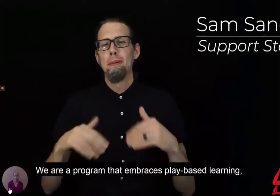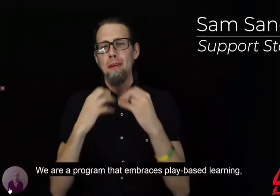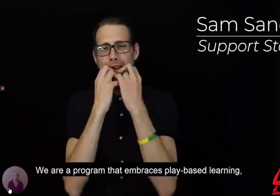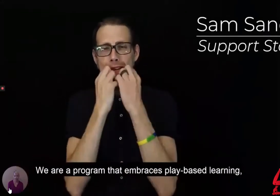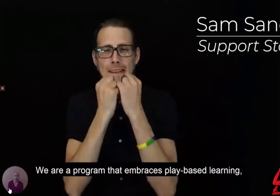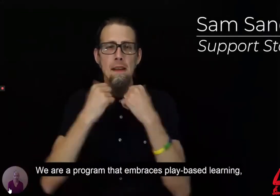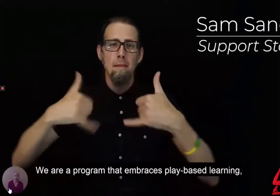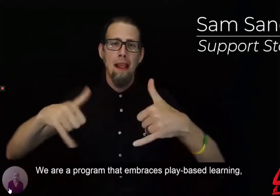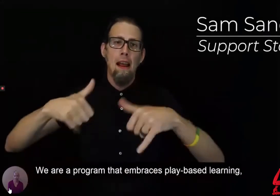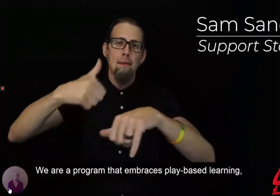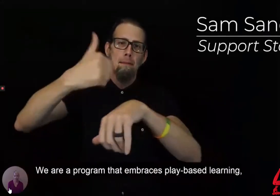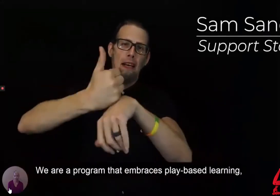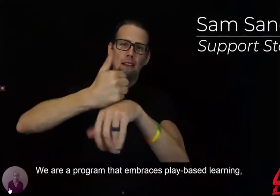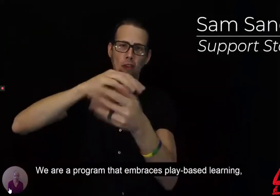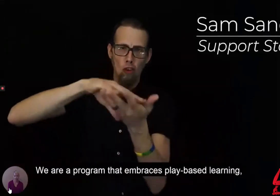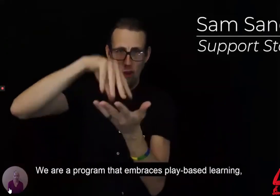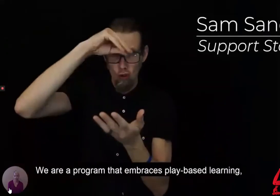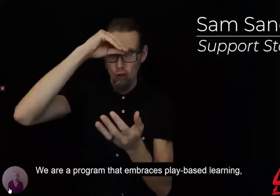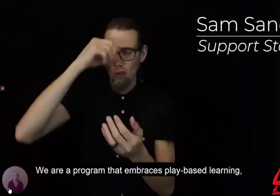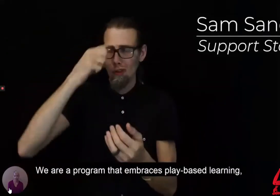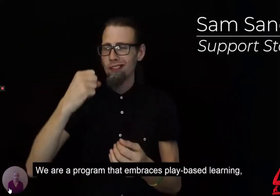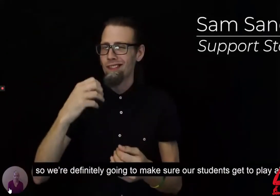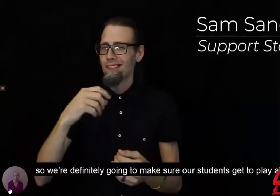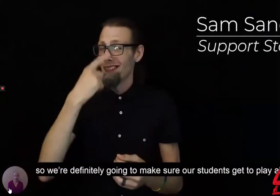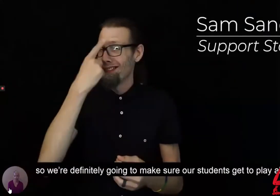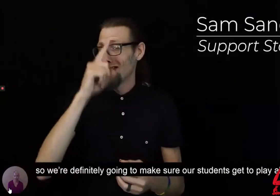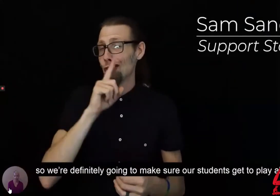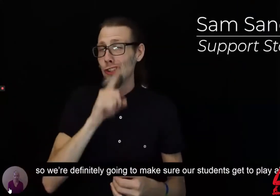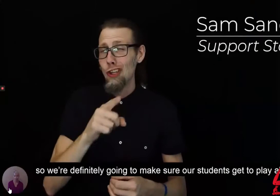We are a program that embraces playbased learning so